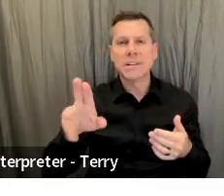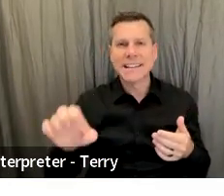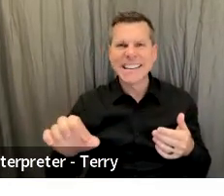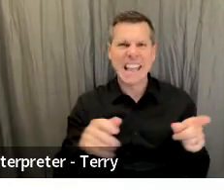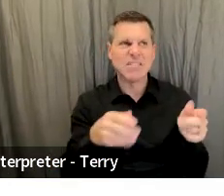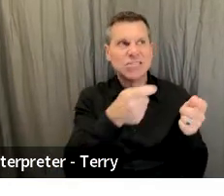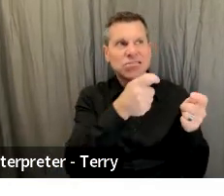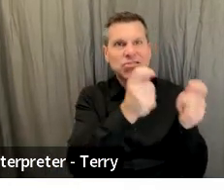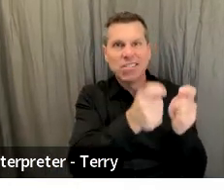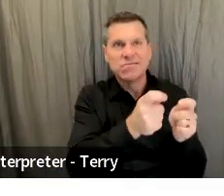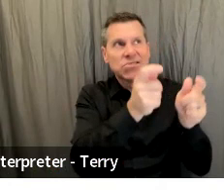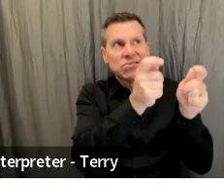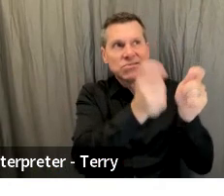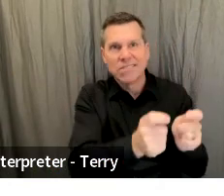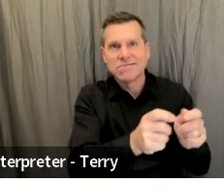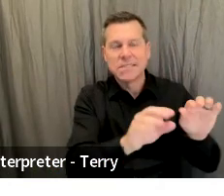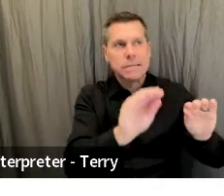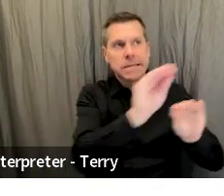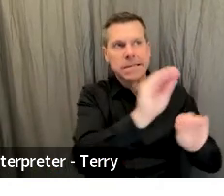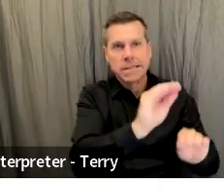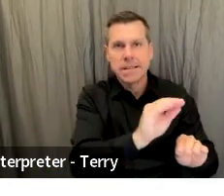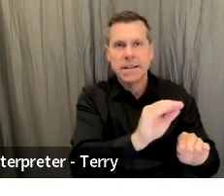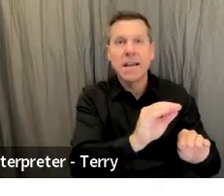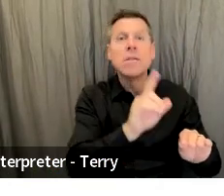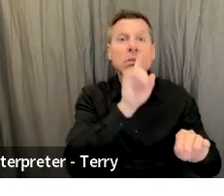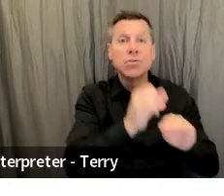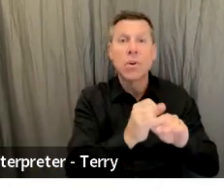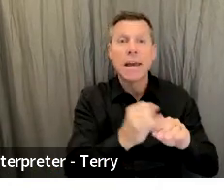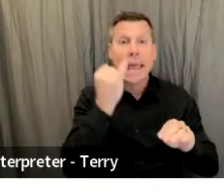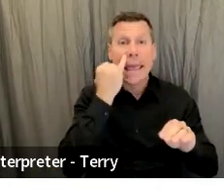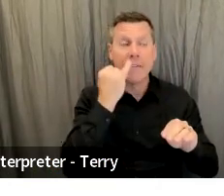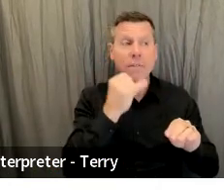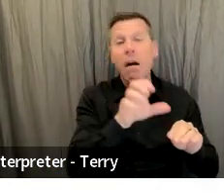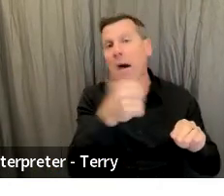And then that way when you change devices, they're stable.